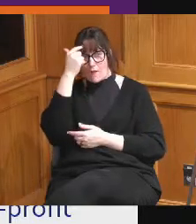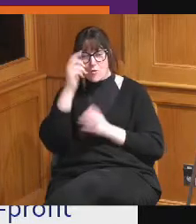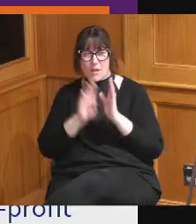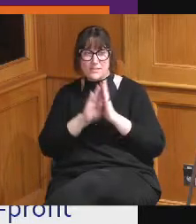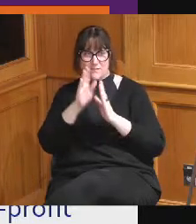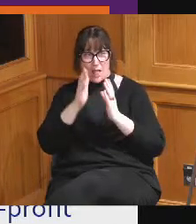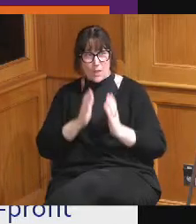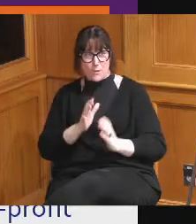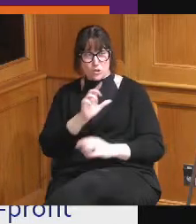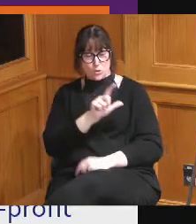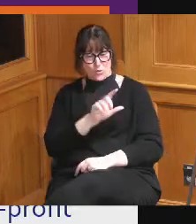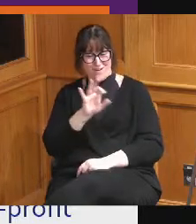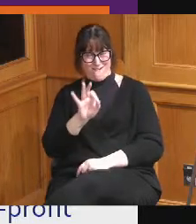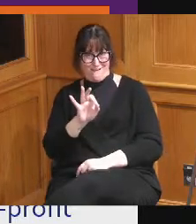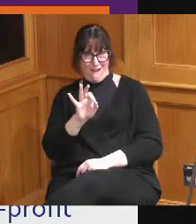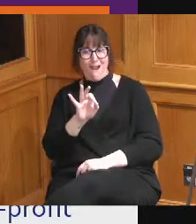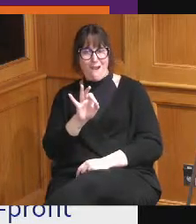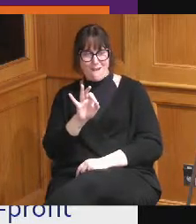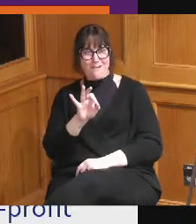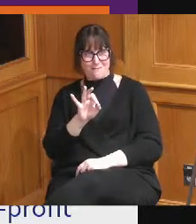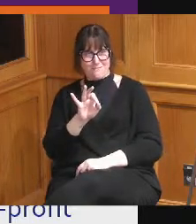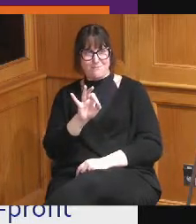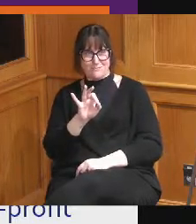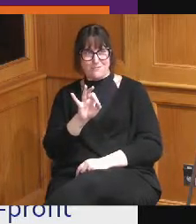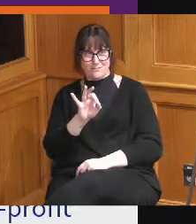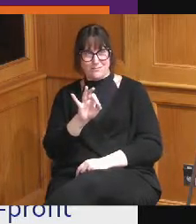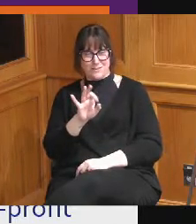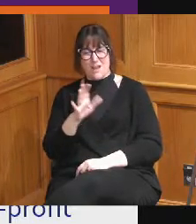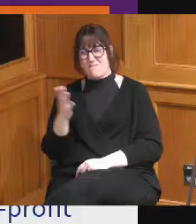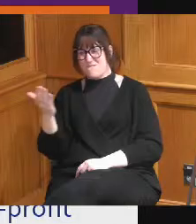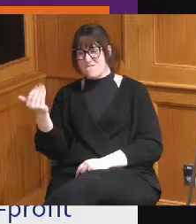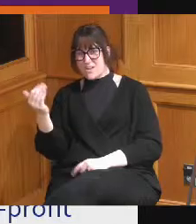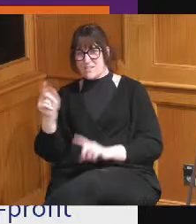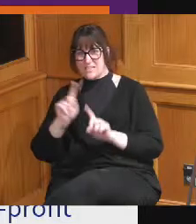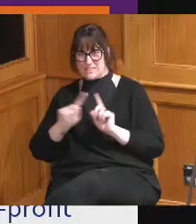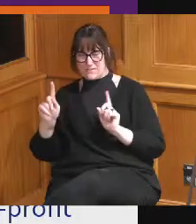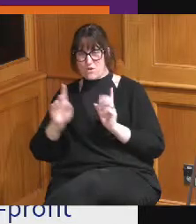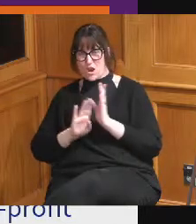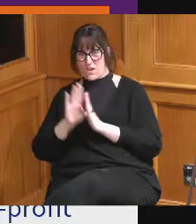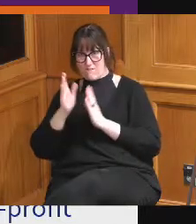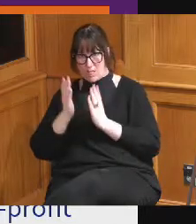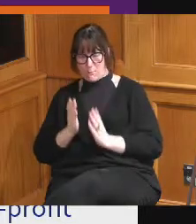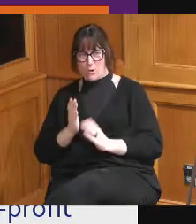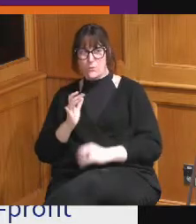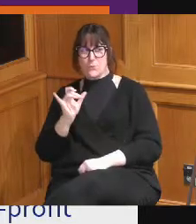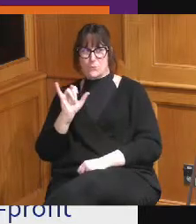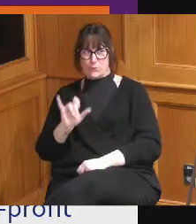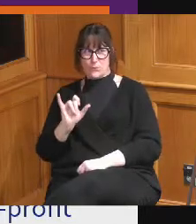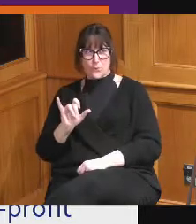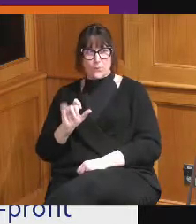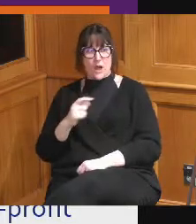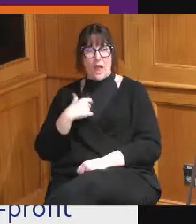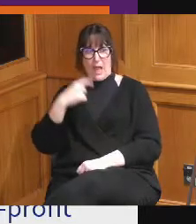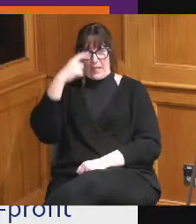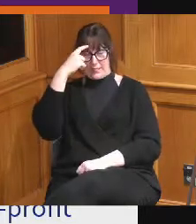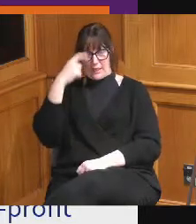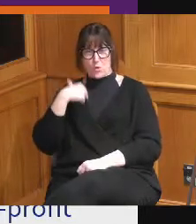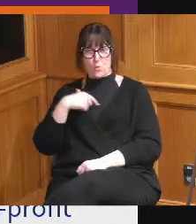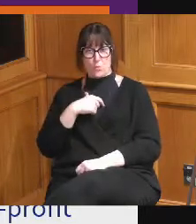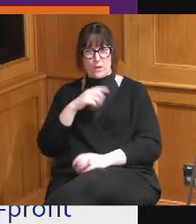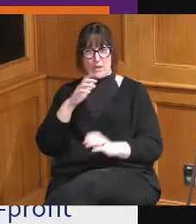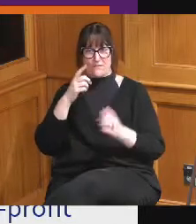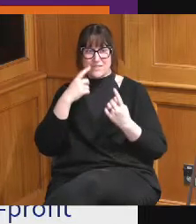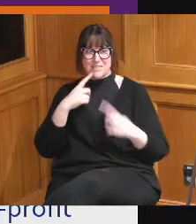of the 54 projects we have I think succeeded in not exclusively focusing on ltech if we did our